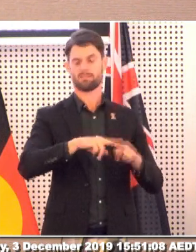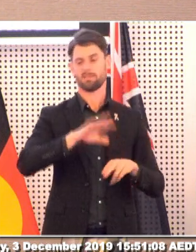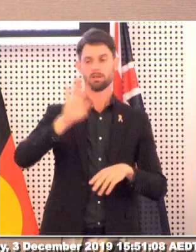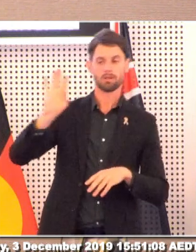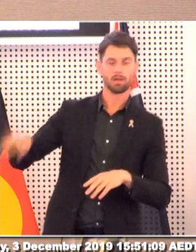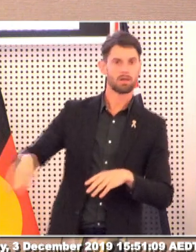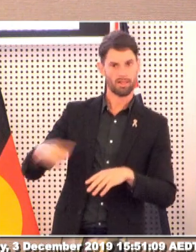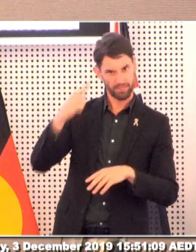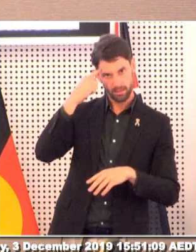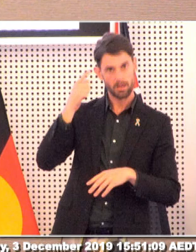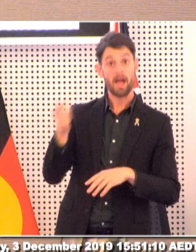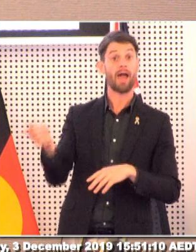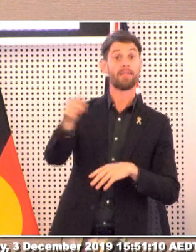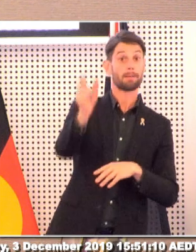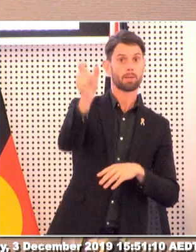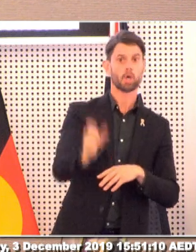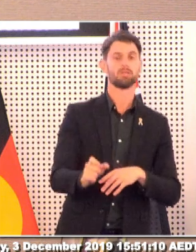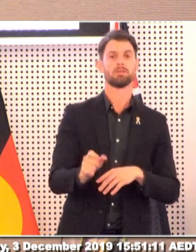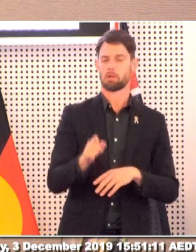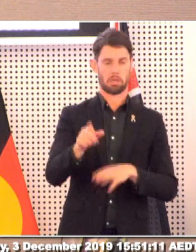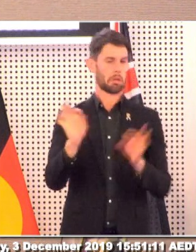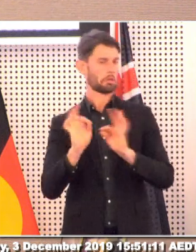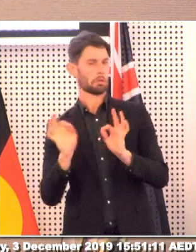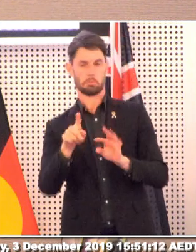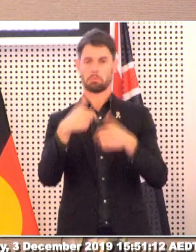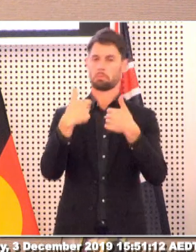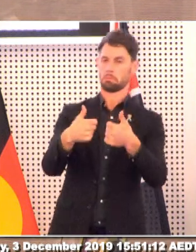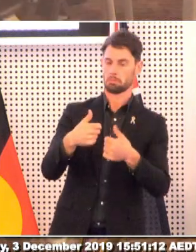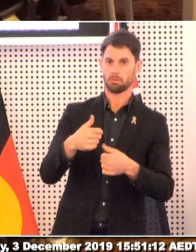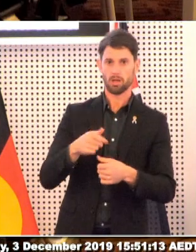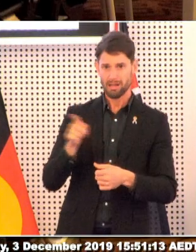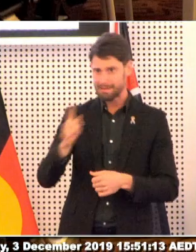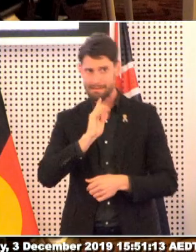And that wasn’t recorded in an incident report. All right. Have you had any - - -